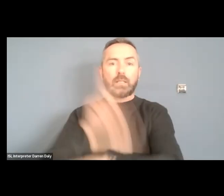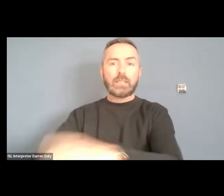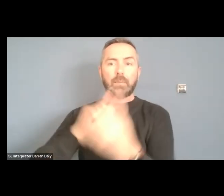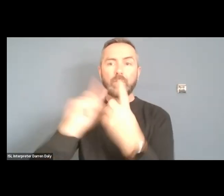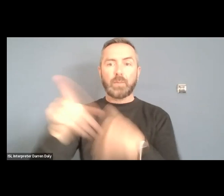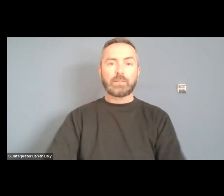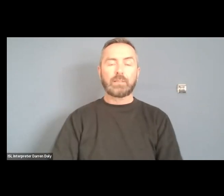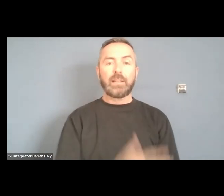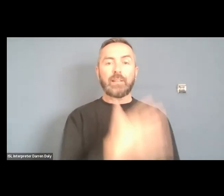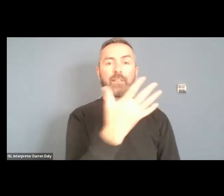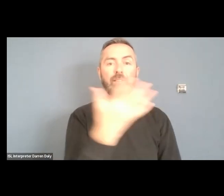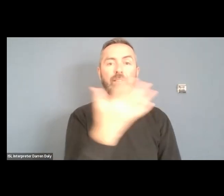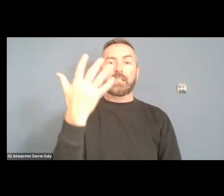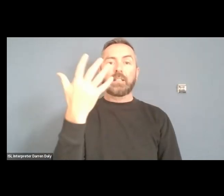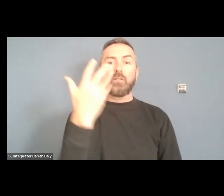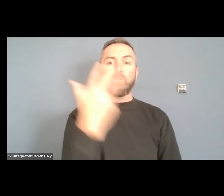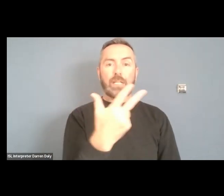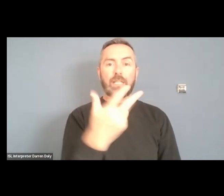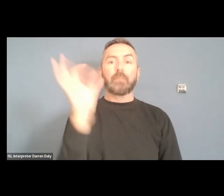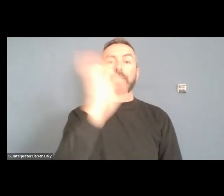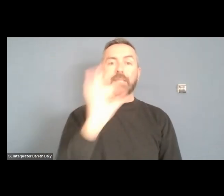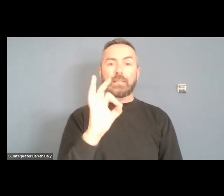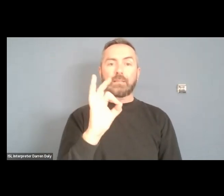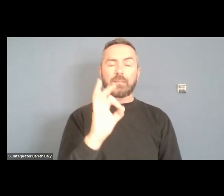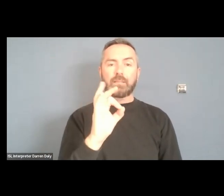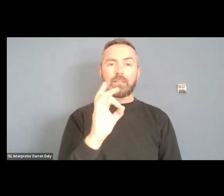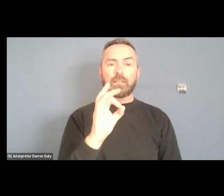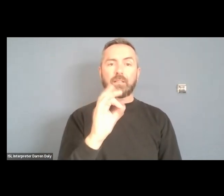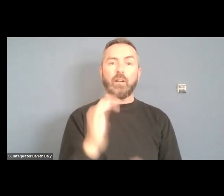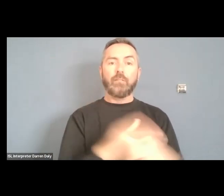53% of those with a disability to a great extent found it difficult to access